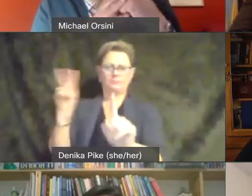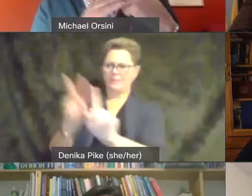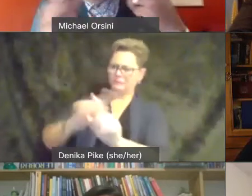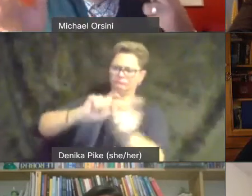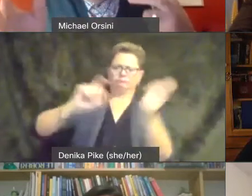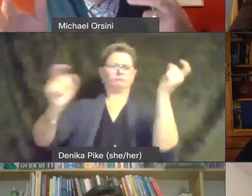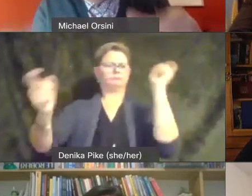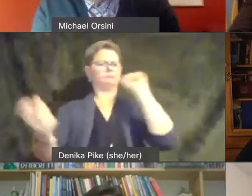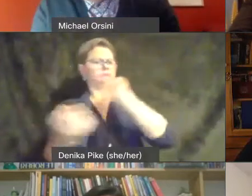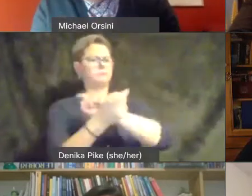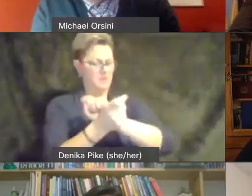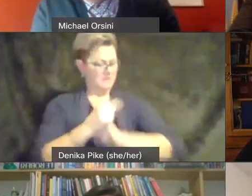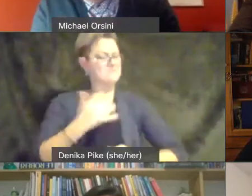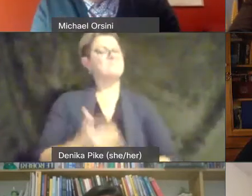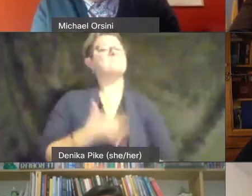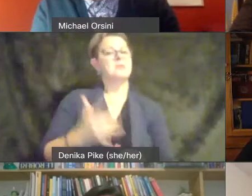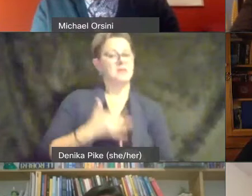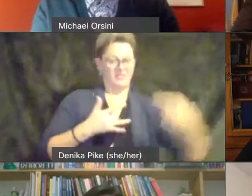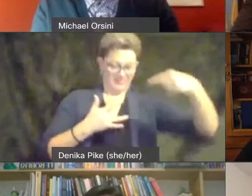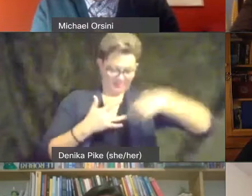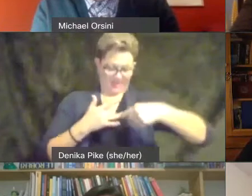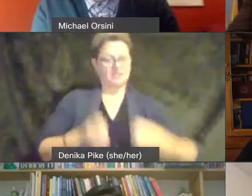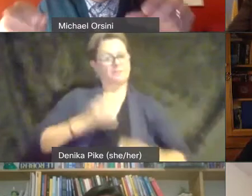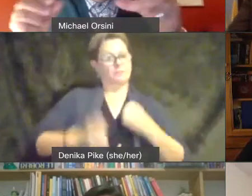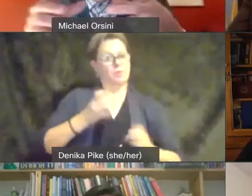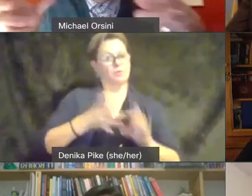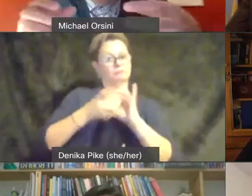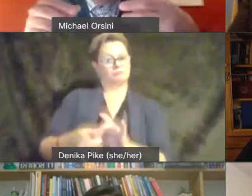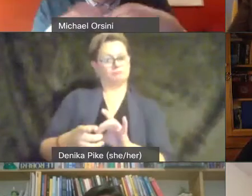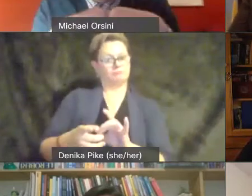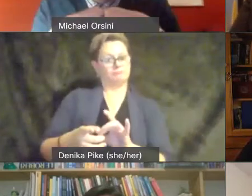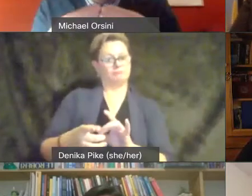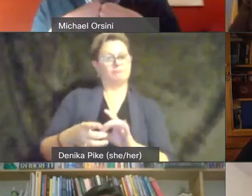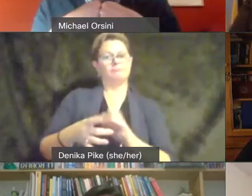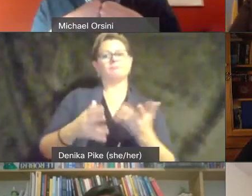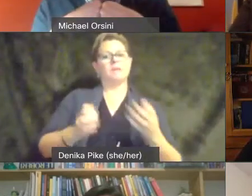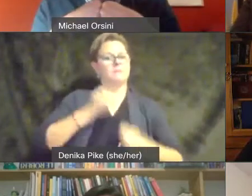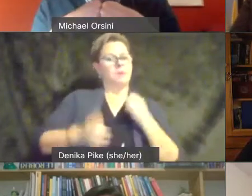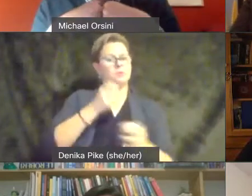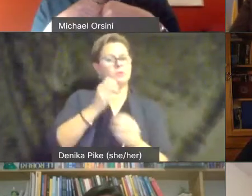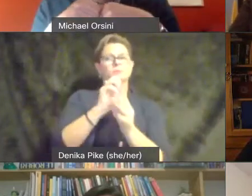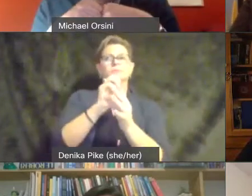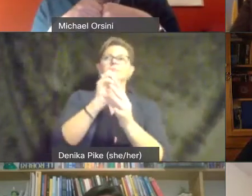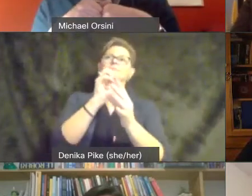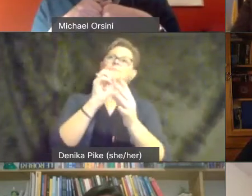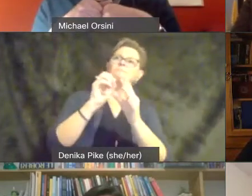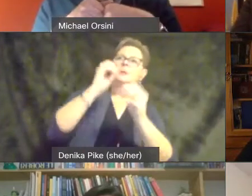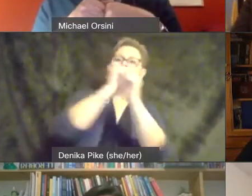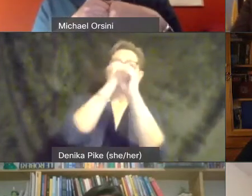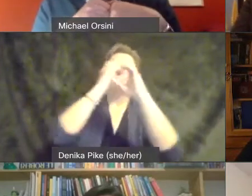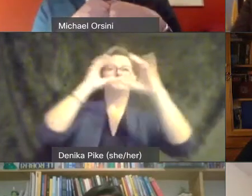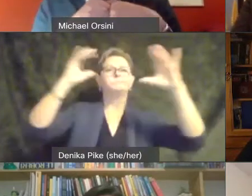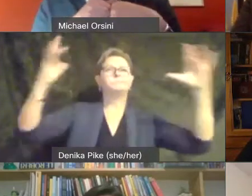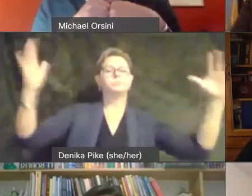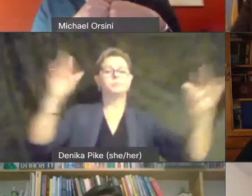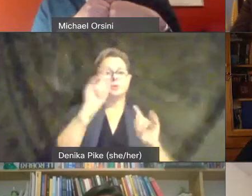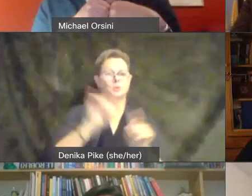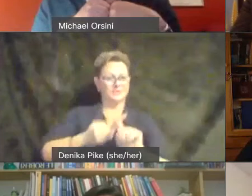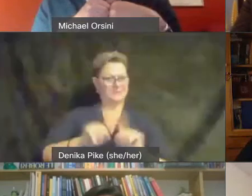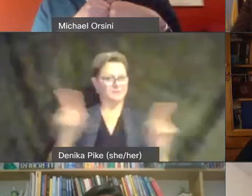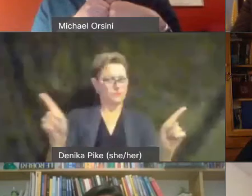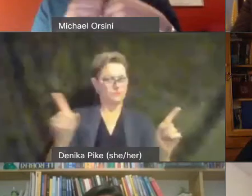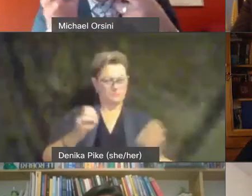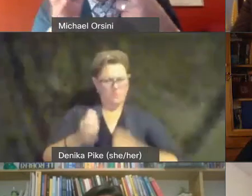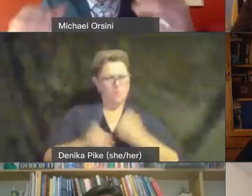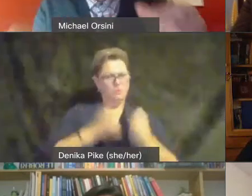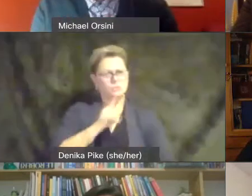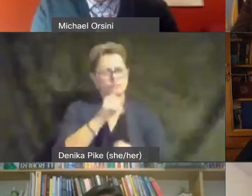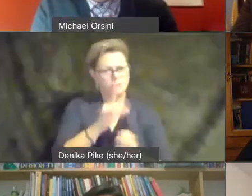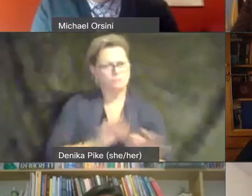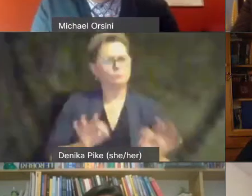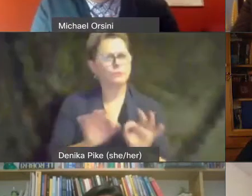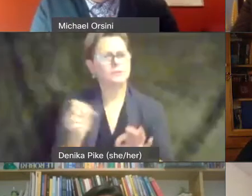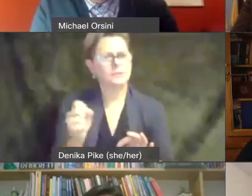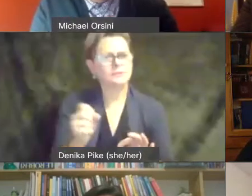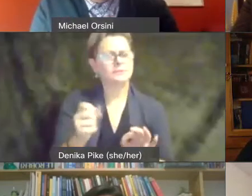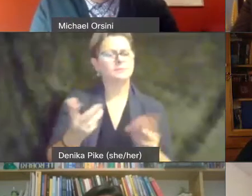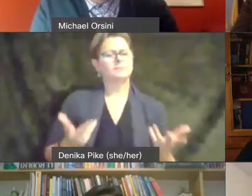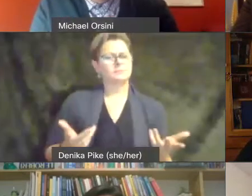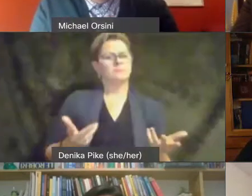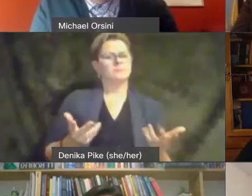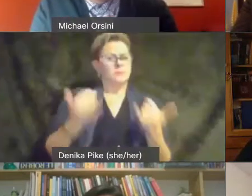But, as the emotional landscape of cobit is really unfolding, but I think it's it's revealing of a range of feelings. That matter as we grapple with this kind of followed and I just want to talk about a few.